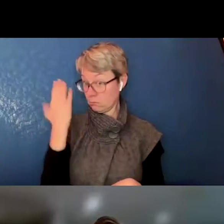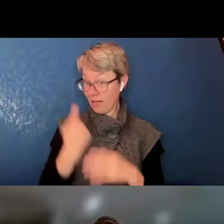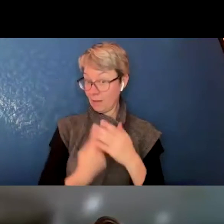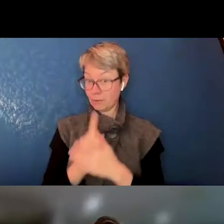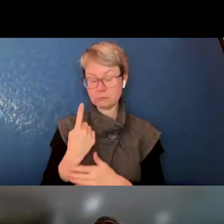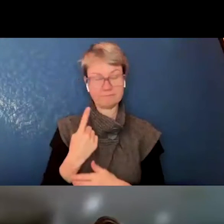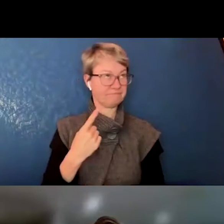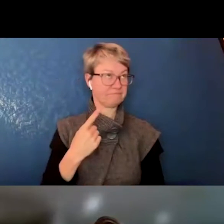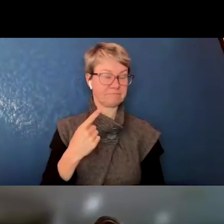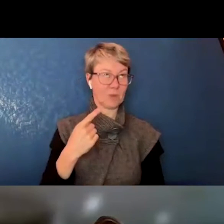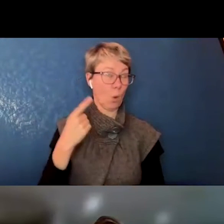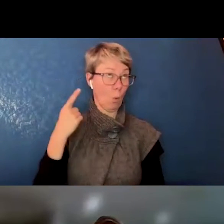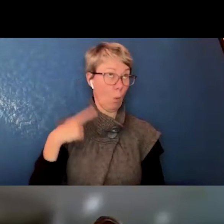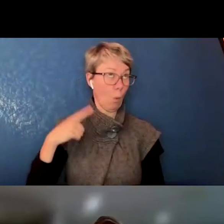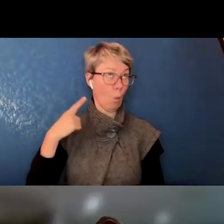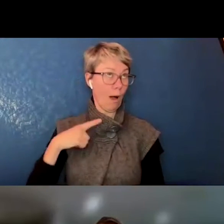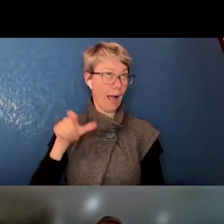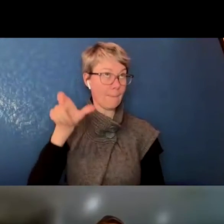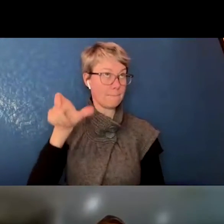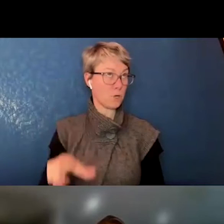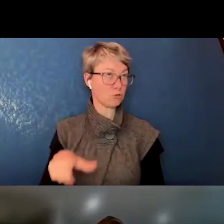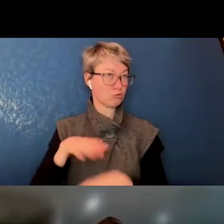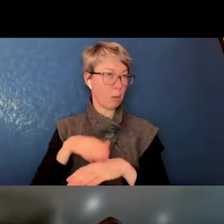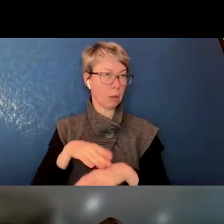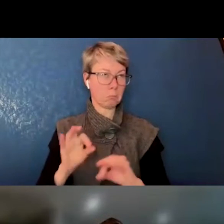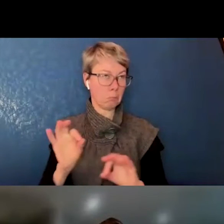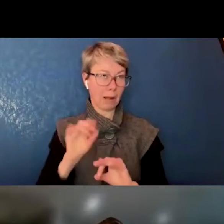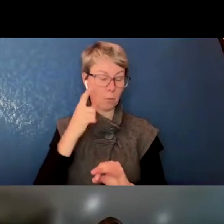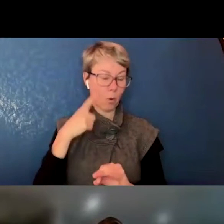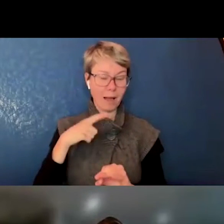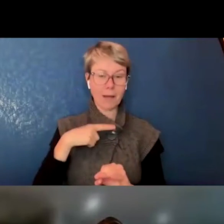recall the offense now but it was too serious or he had a really bad record that meant that